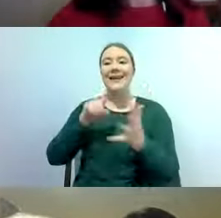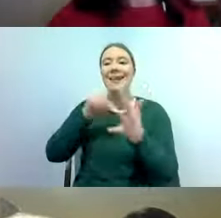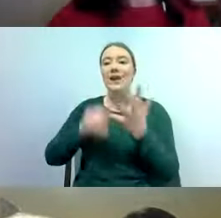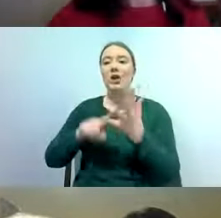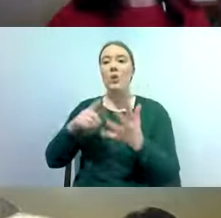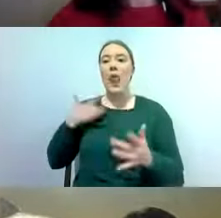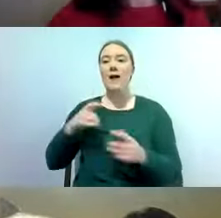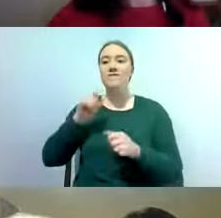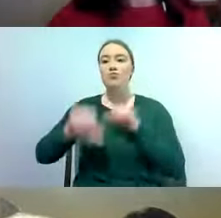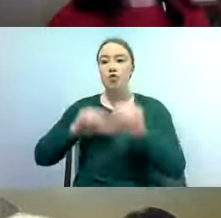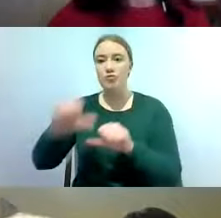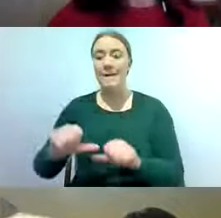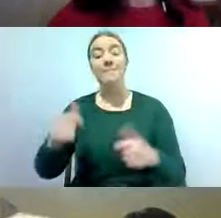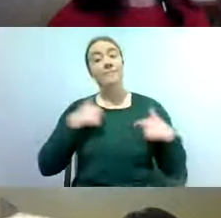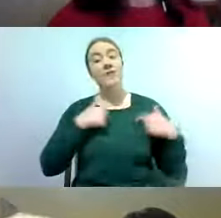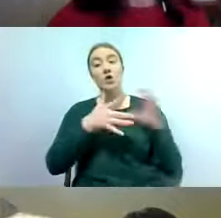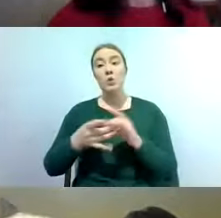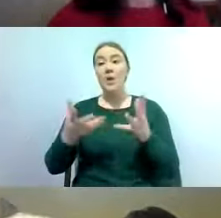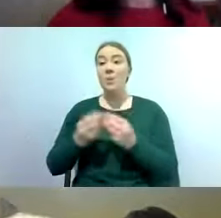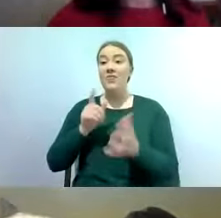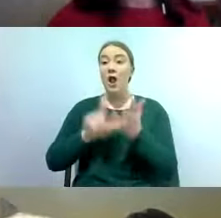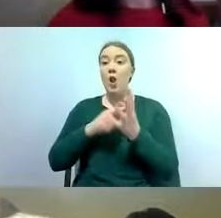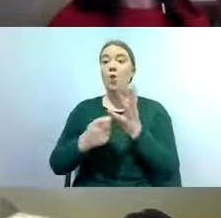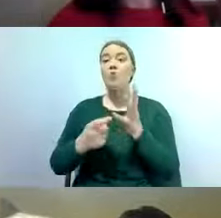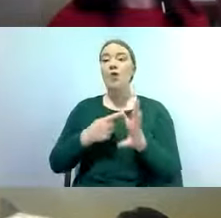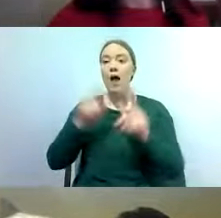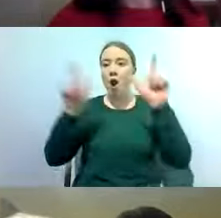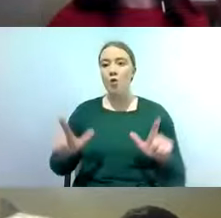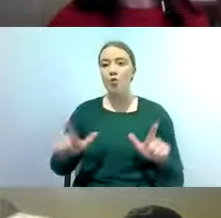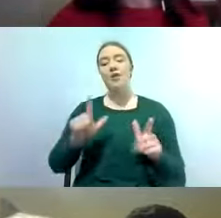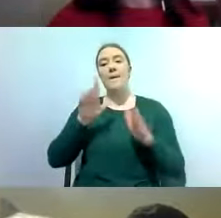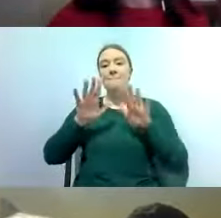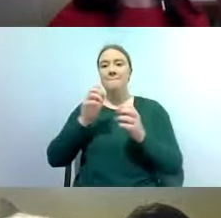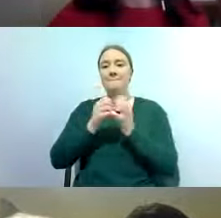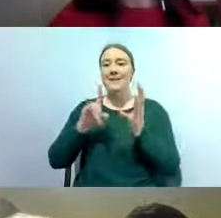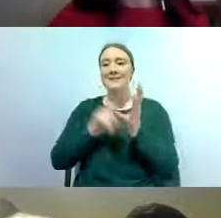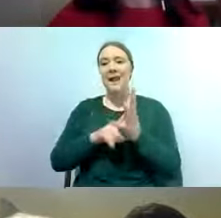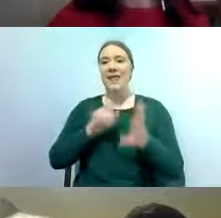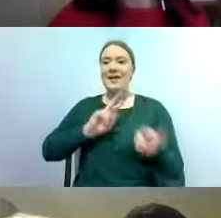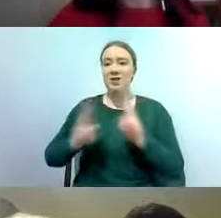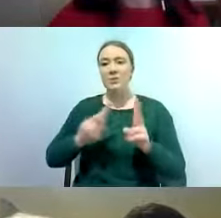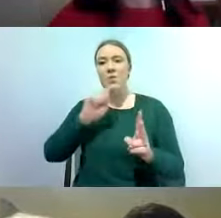joined on screen by laura a british sign language interpreter who will be present throughout but